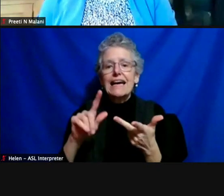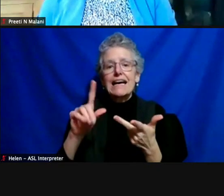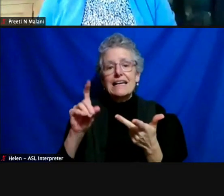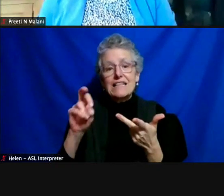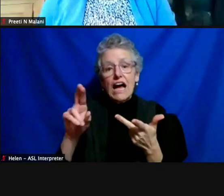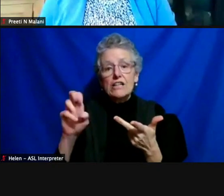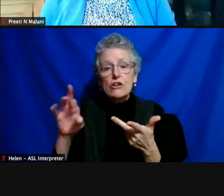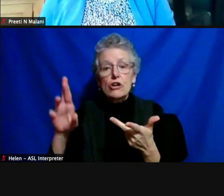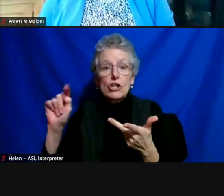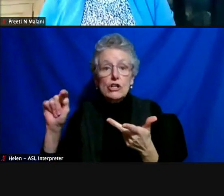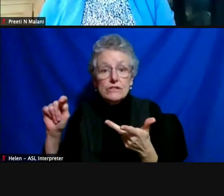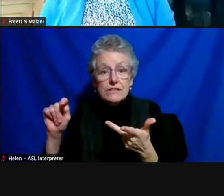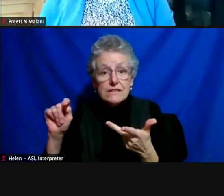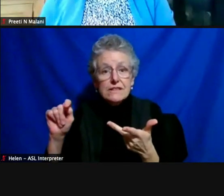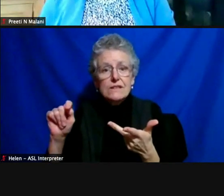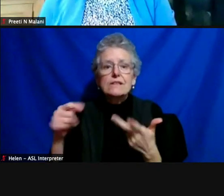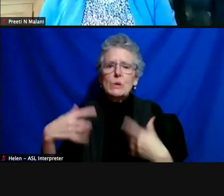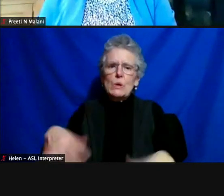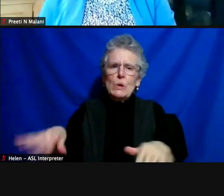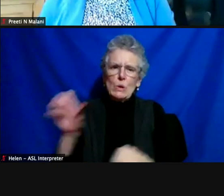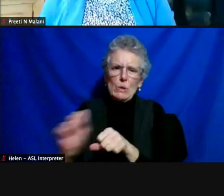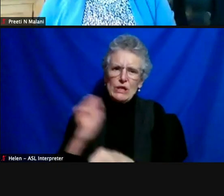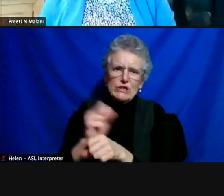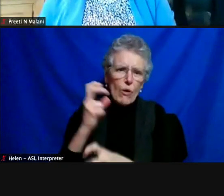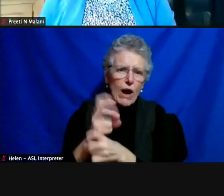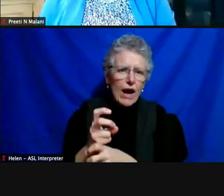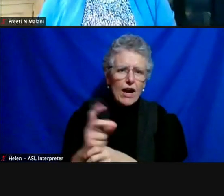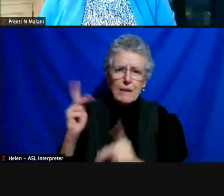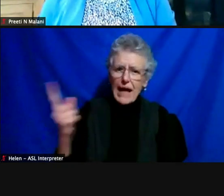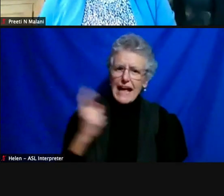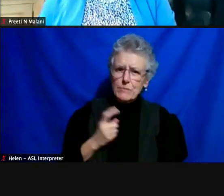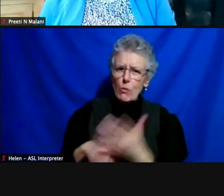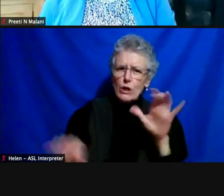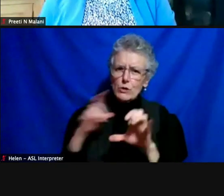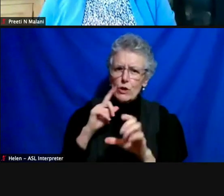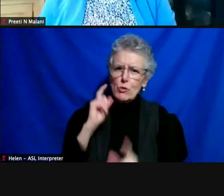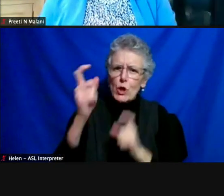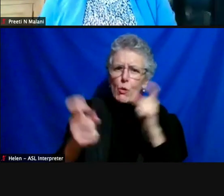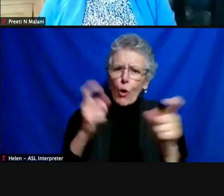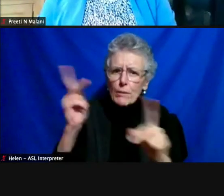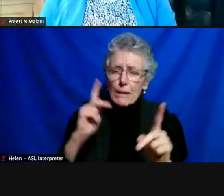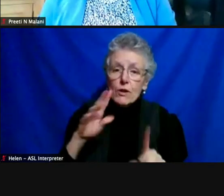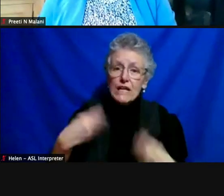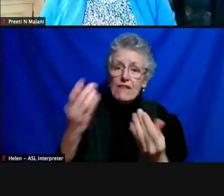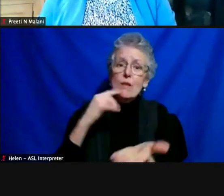what are we doing to reward these people? I was at a session earlier today, will we give them relief? They're aren't getting relief,